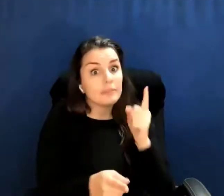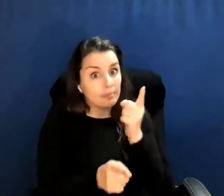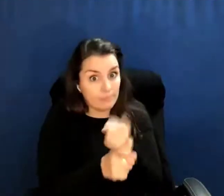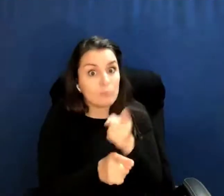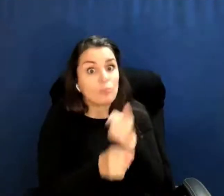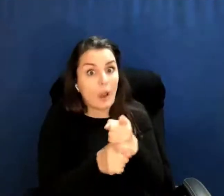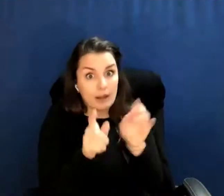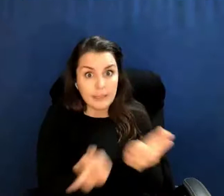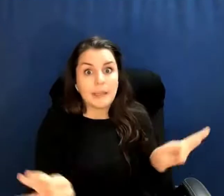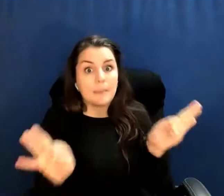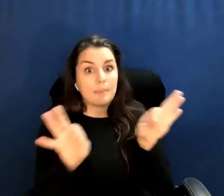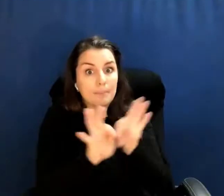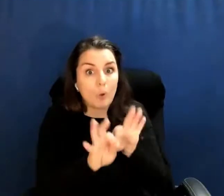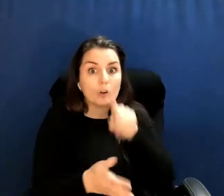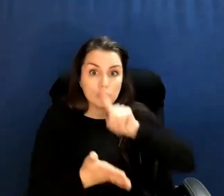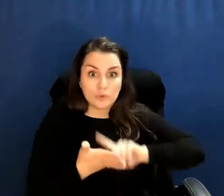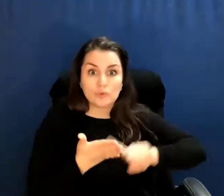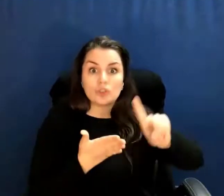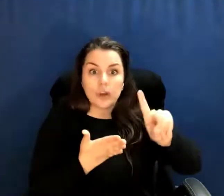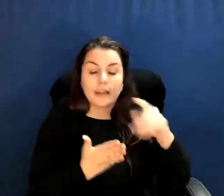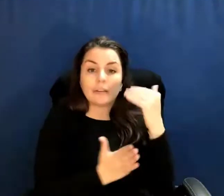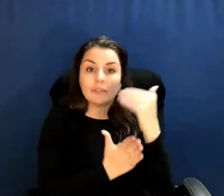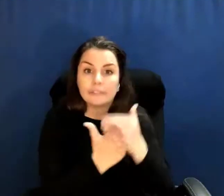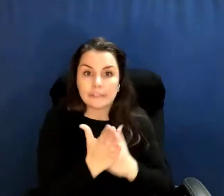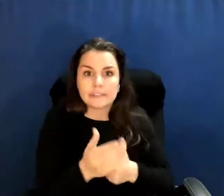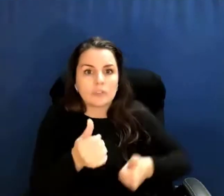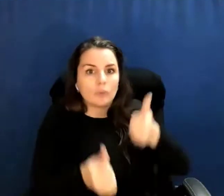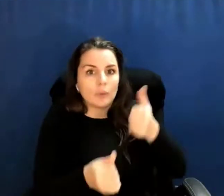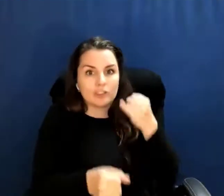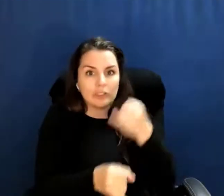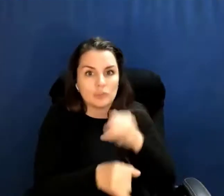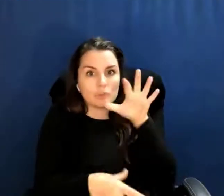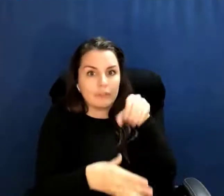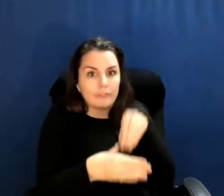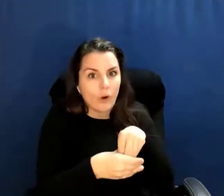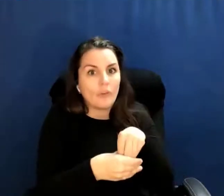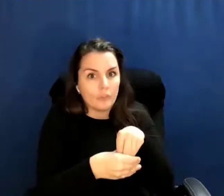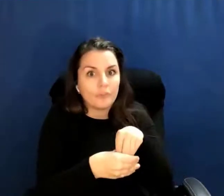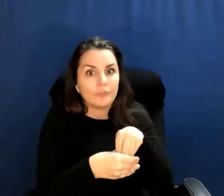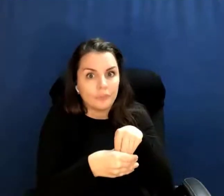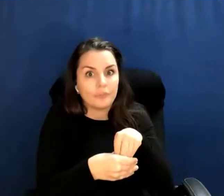you check the list of institutes that participate, because I think even some institutes